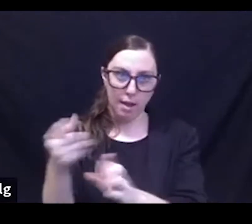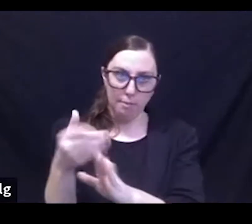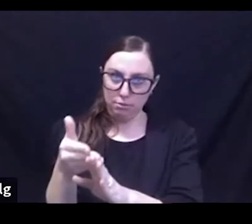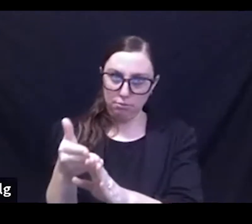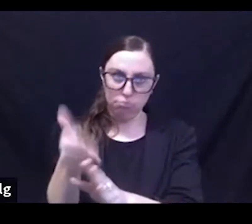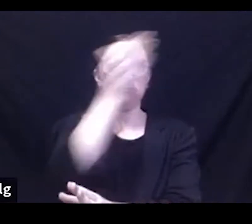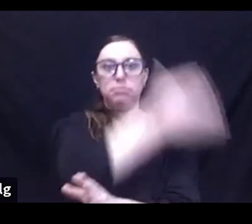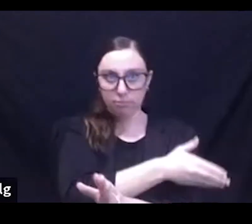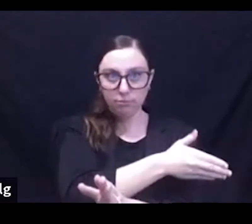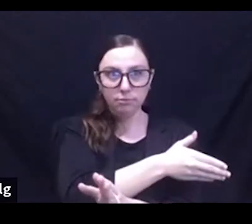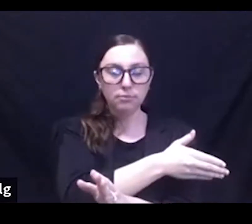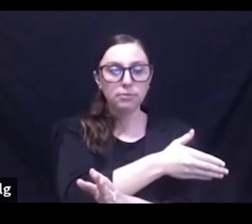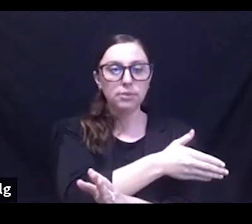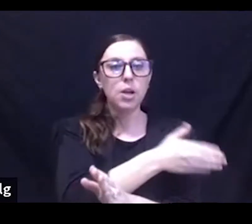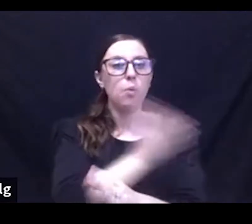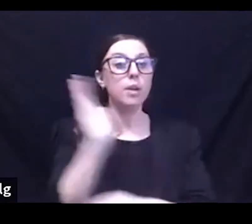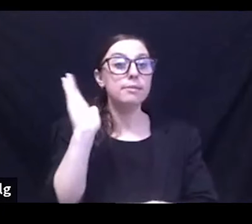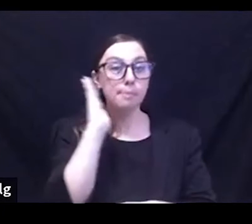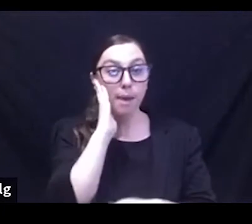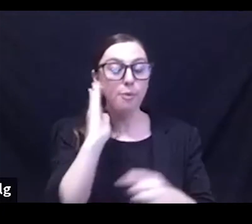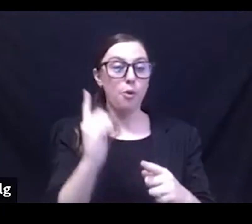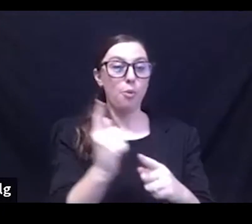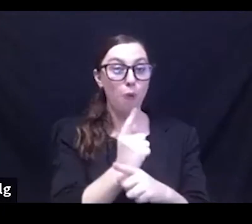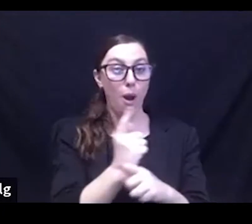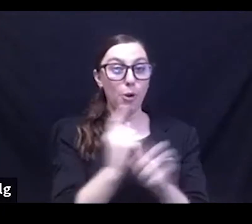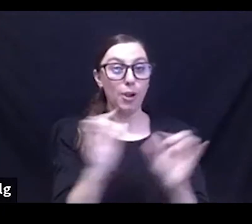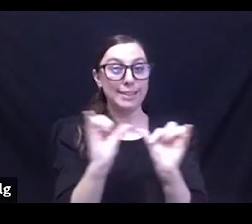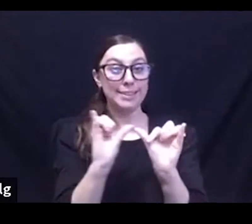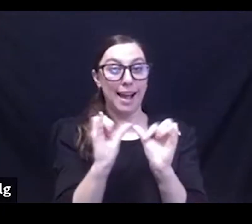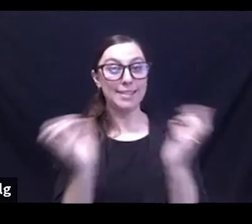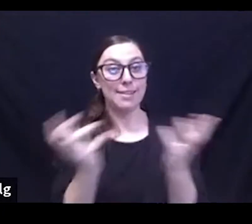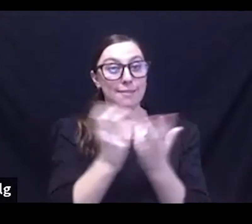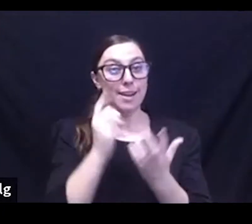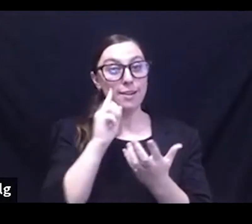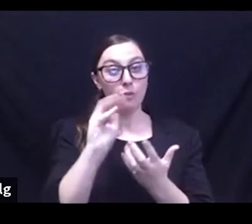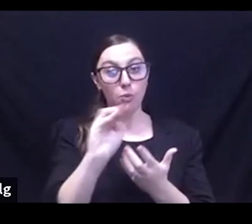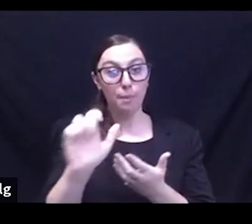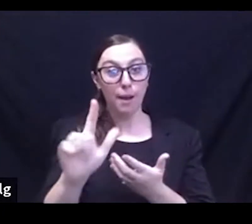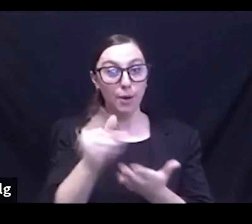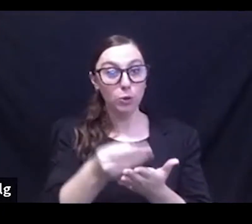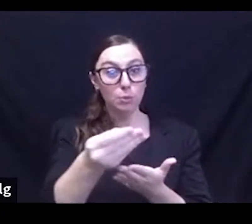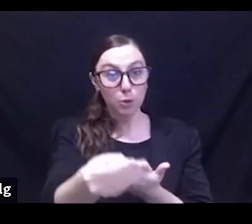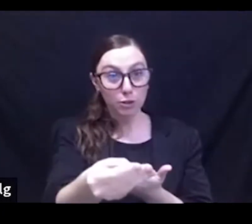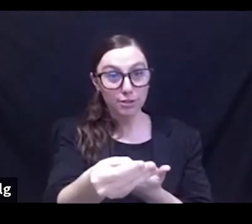been done months before was a bed properly sized for Michael to be purchased and